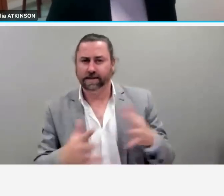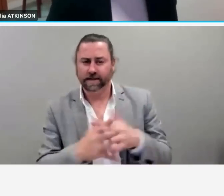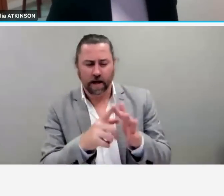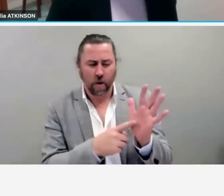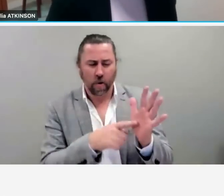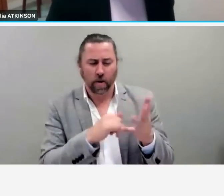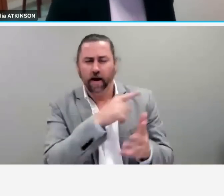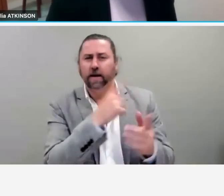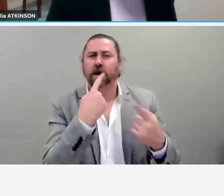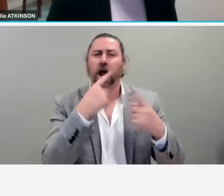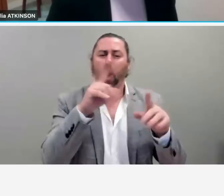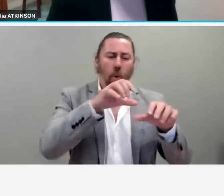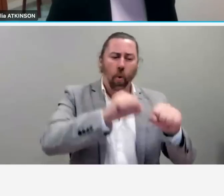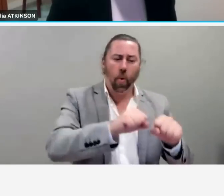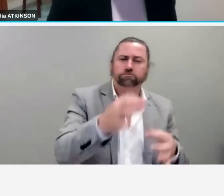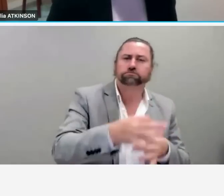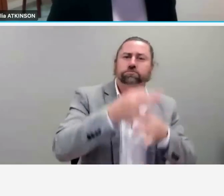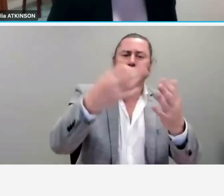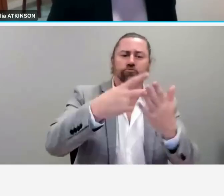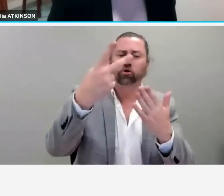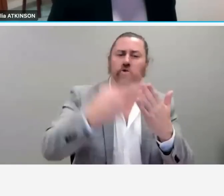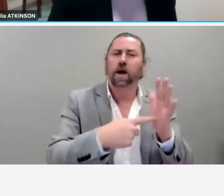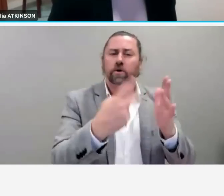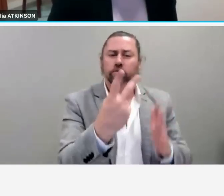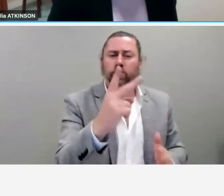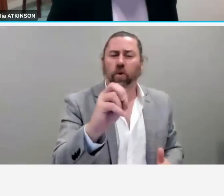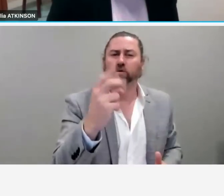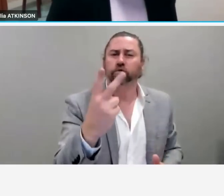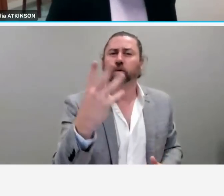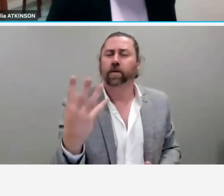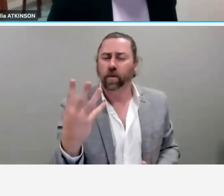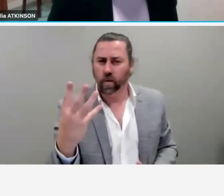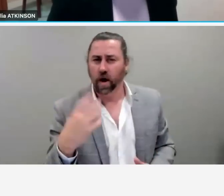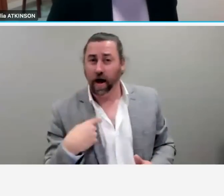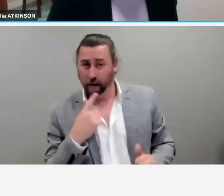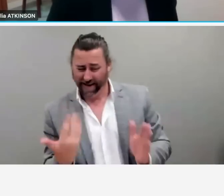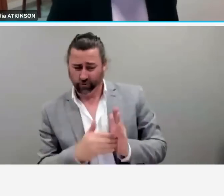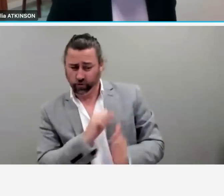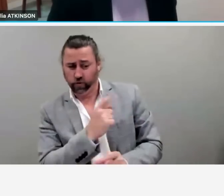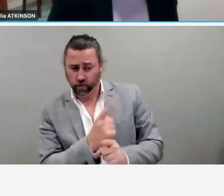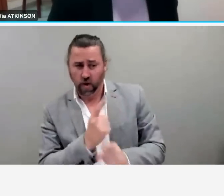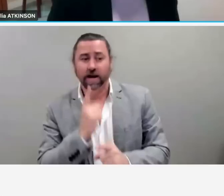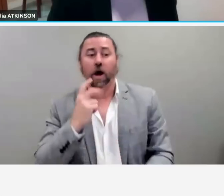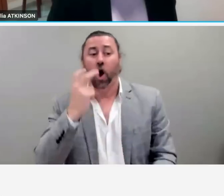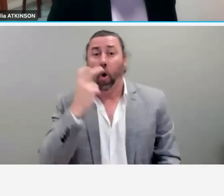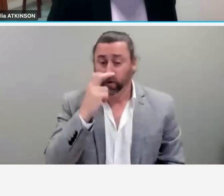the deferral of the program and again today in the video that she did for our webinar and that is that older Australians currently receiving aged care